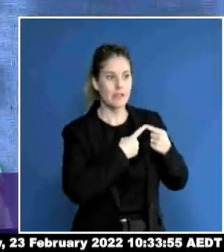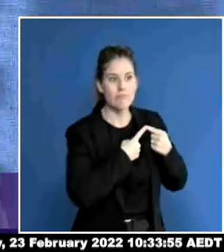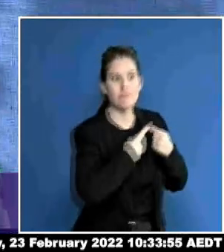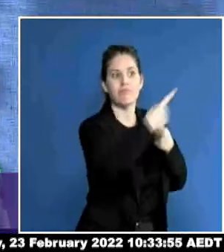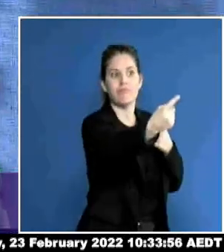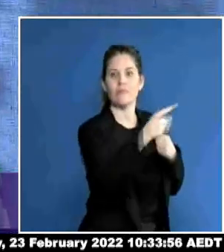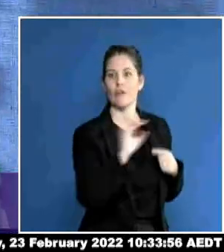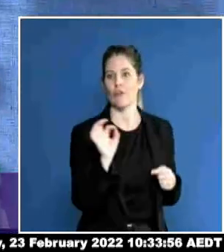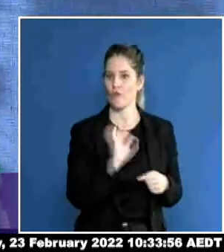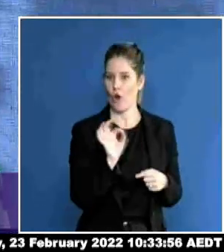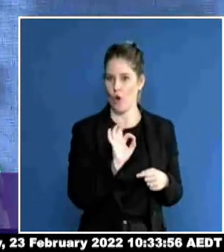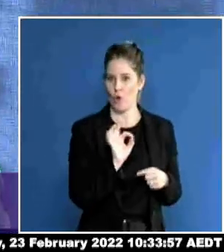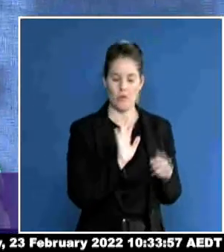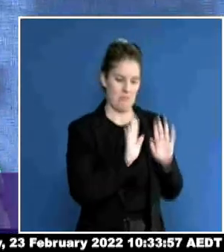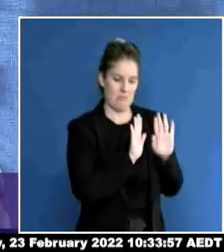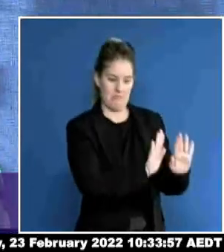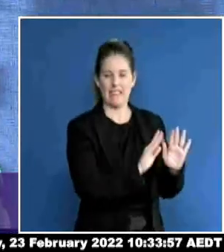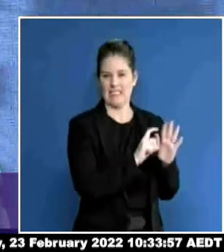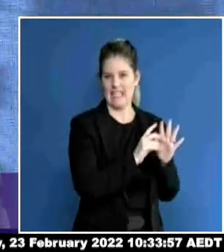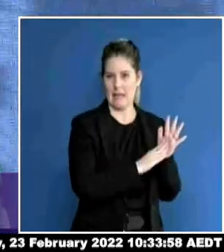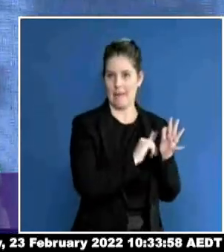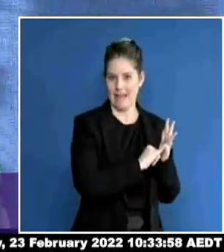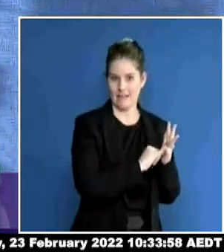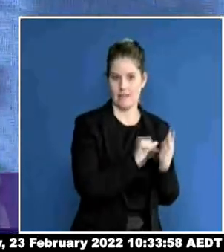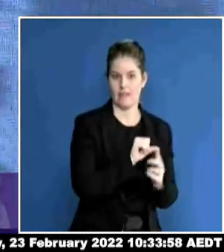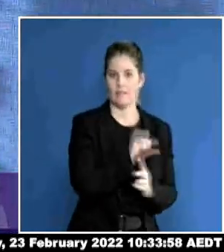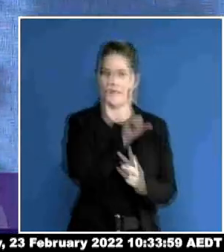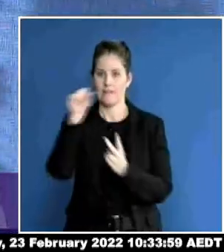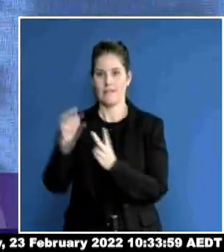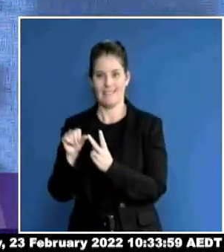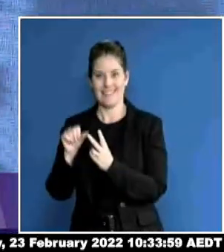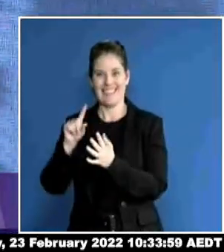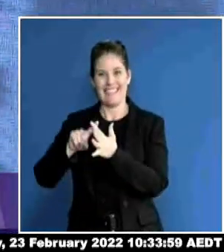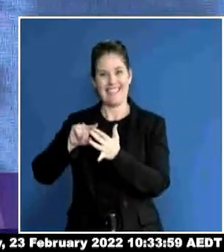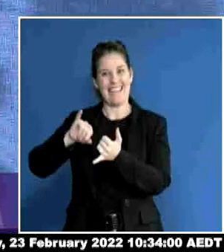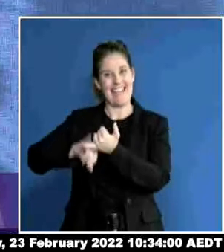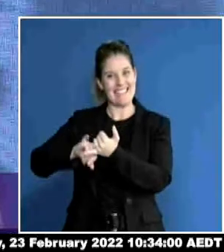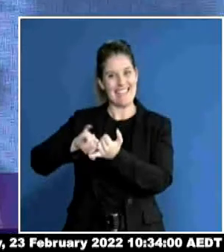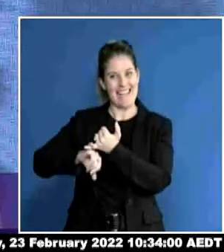The other part, which is the Employment Support Service, focuses on people who may